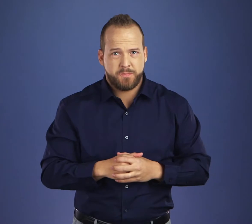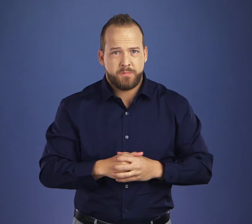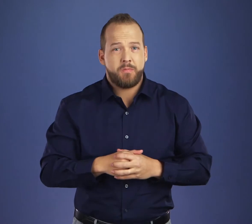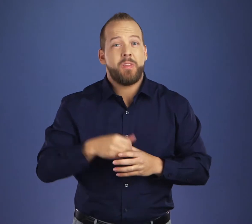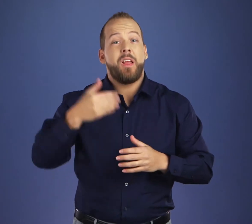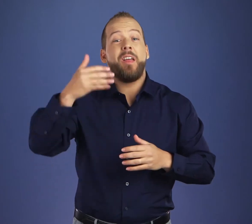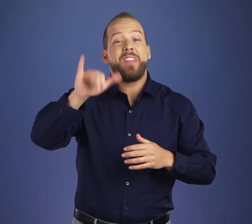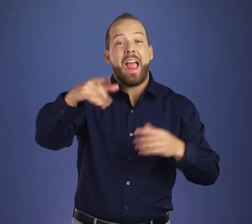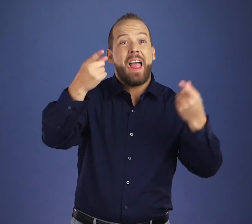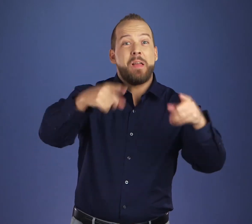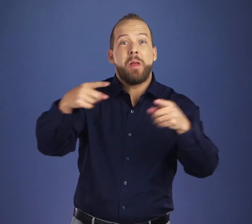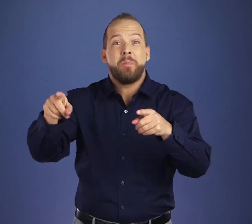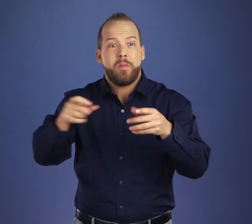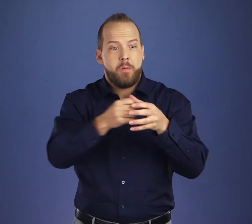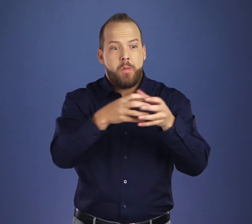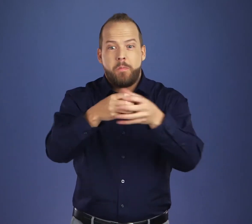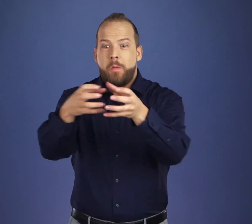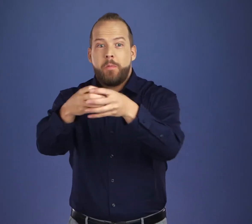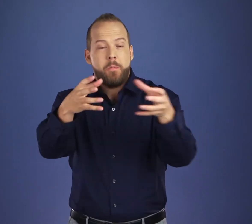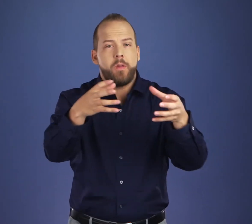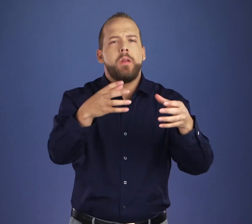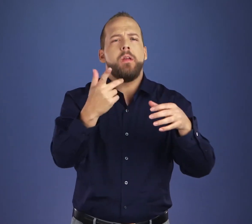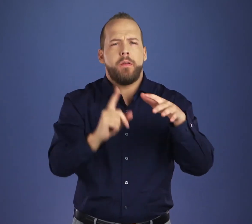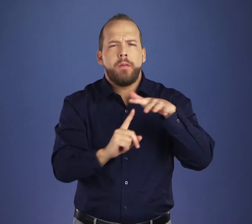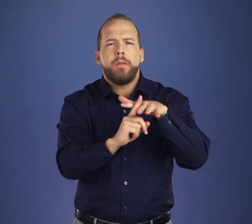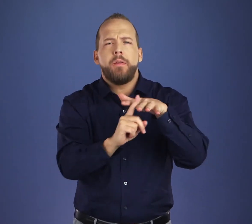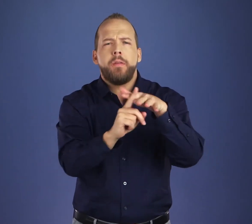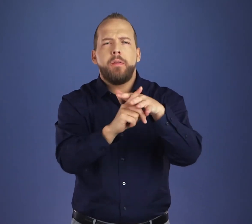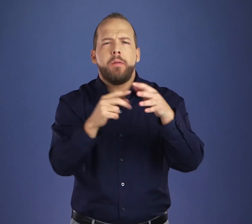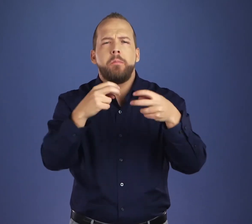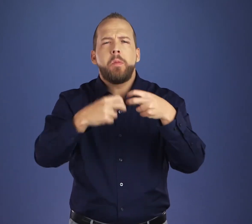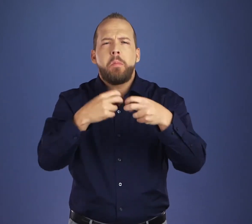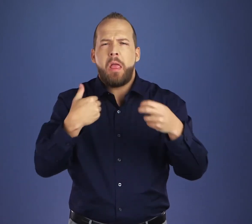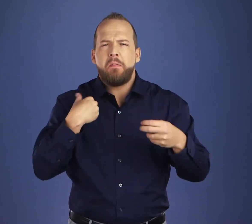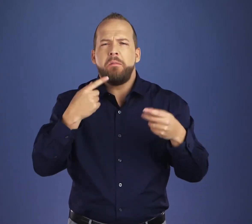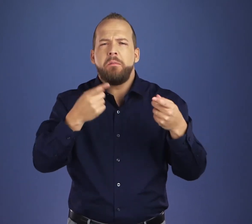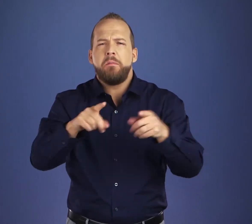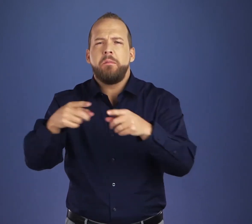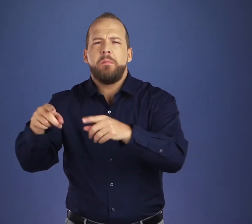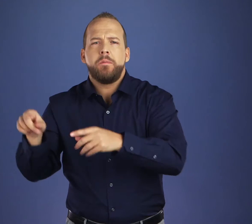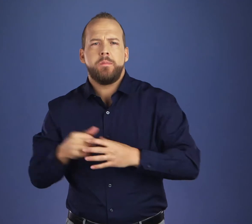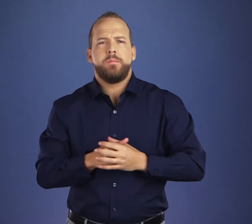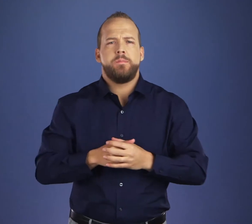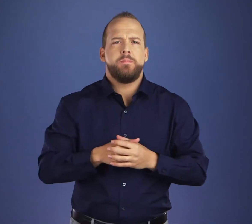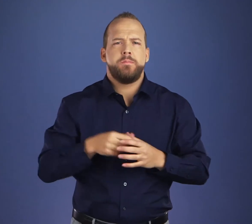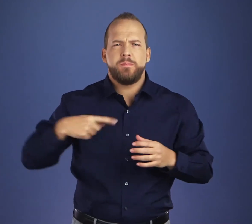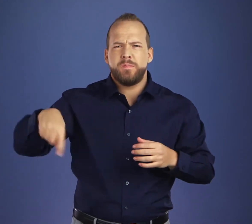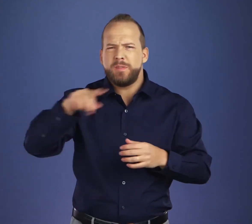One dramatic experience after another clinched this determination until it became our universal tradition.